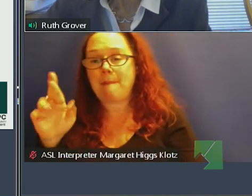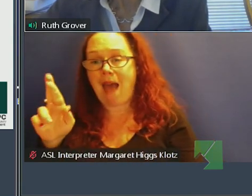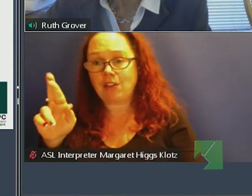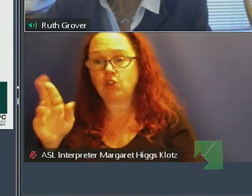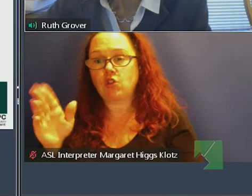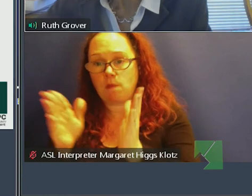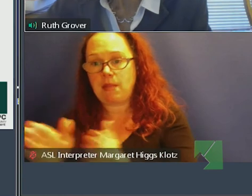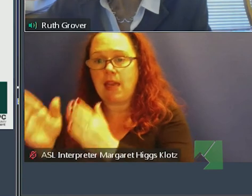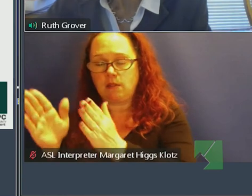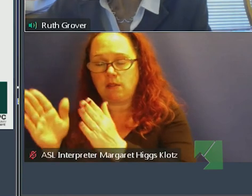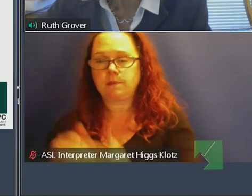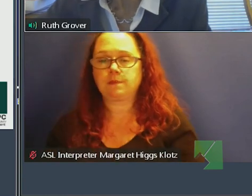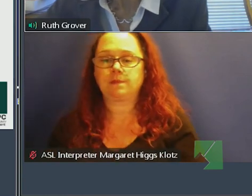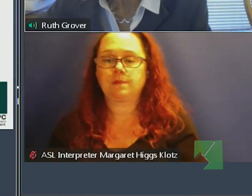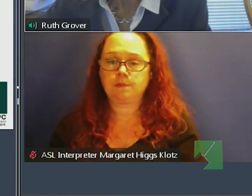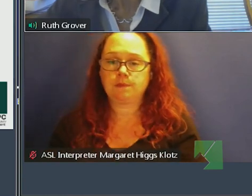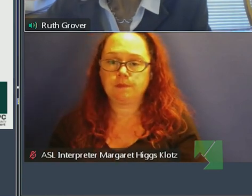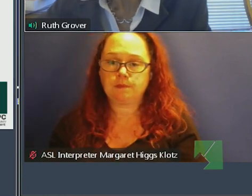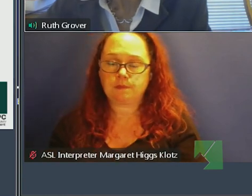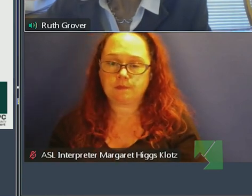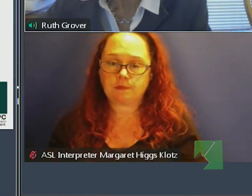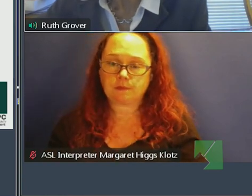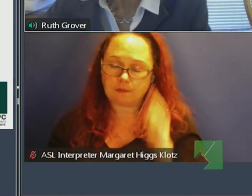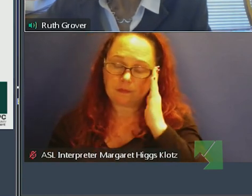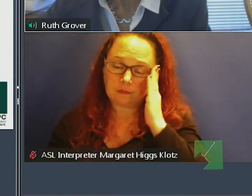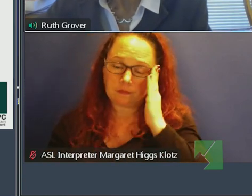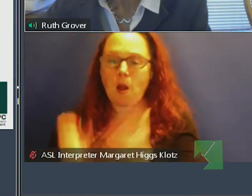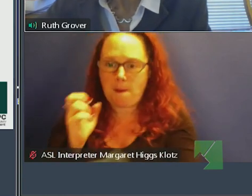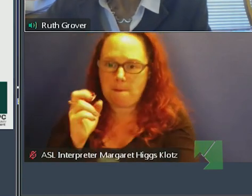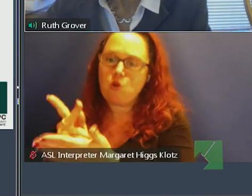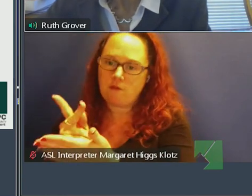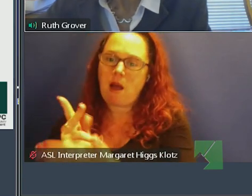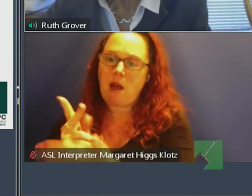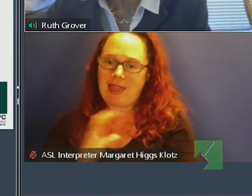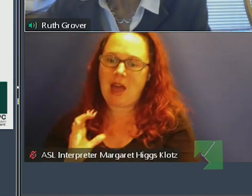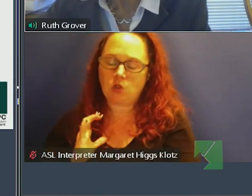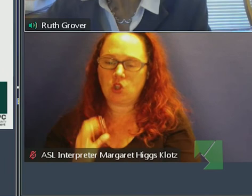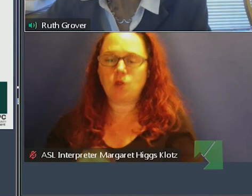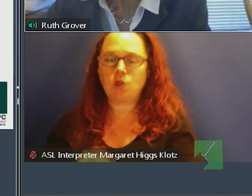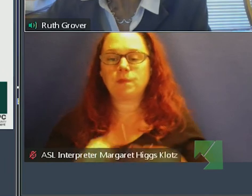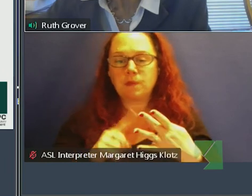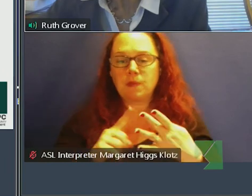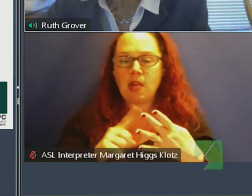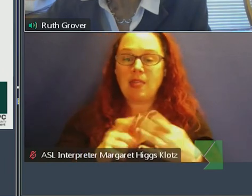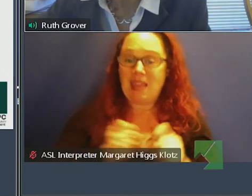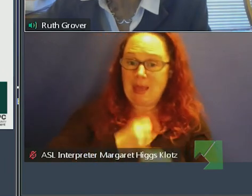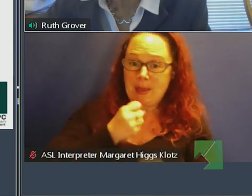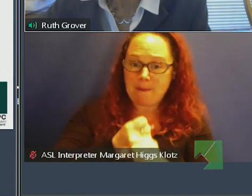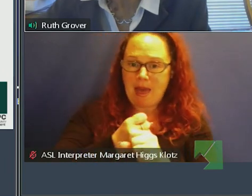or other plan or policy document approved by the council impacted the project on the area affected and the